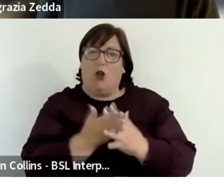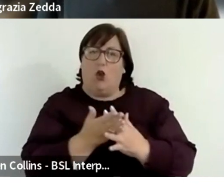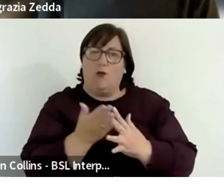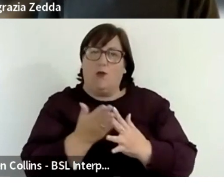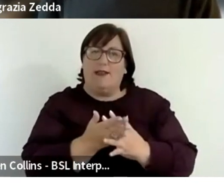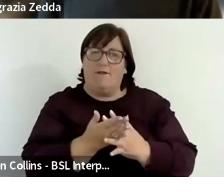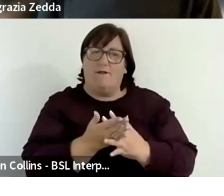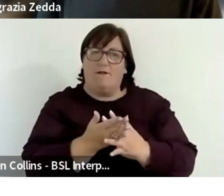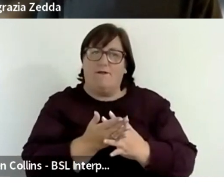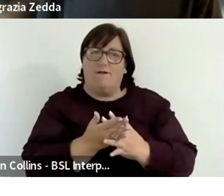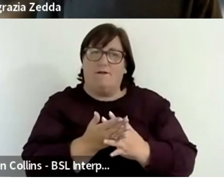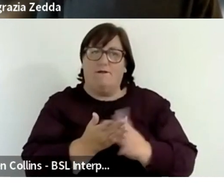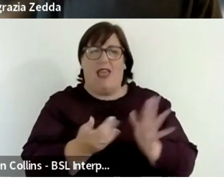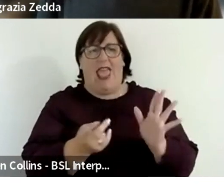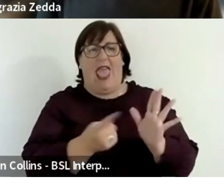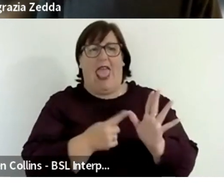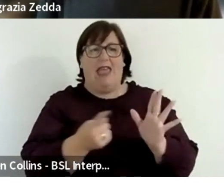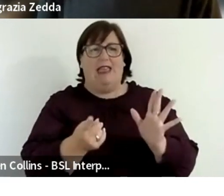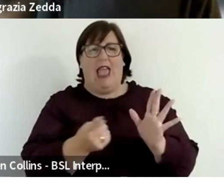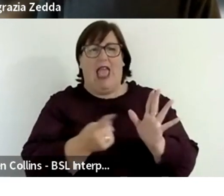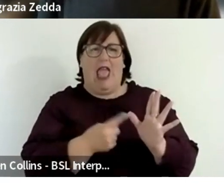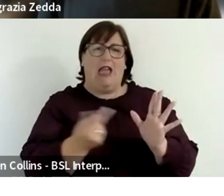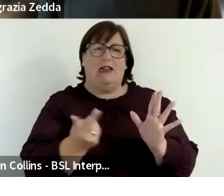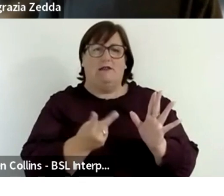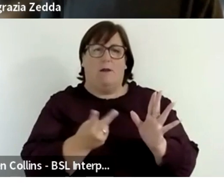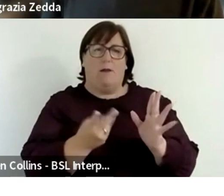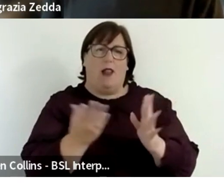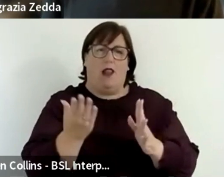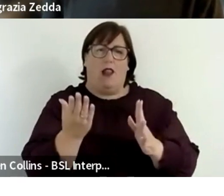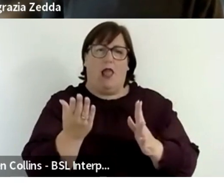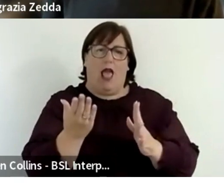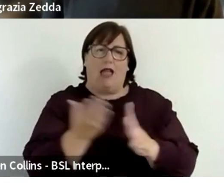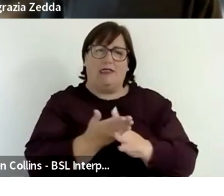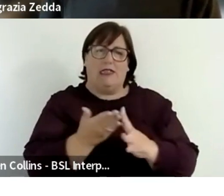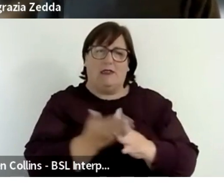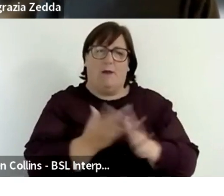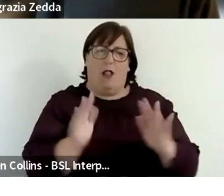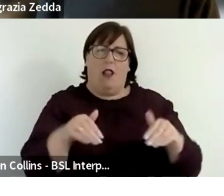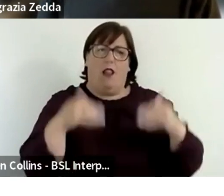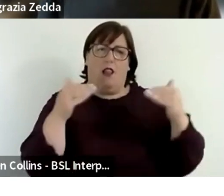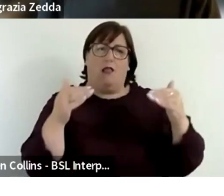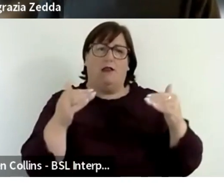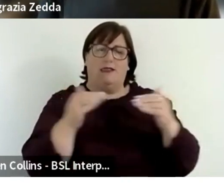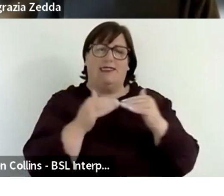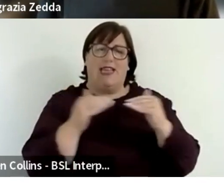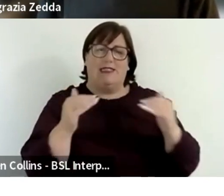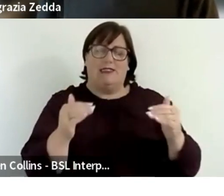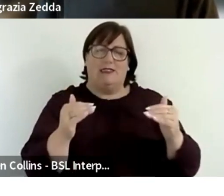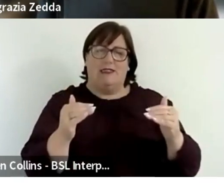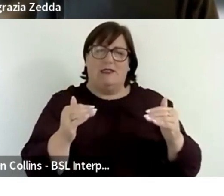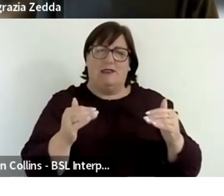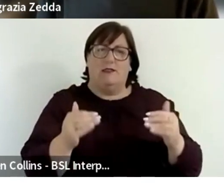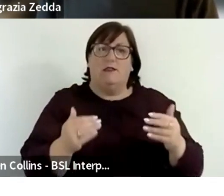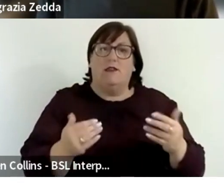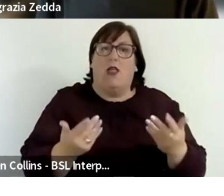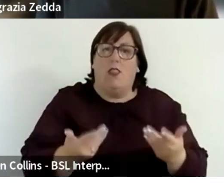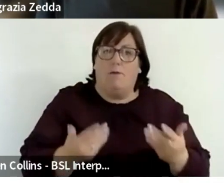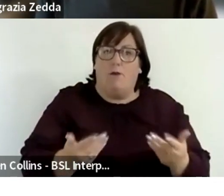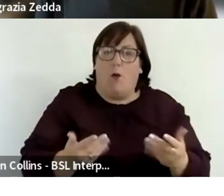We are undergoing a new audit. It is important to do this every year,